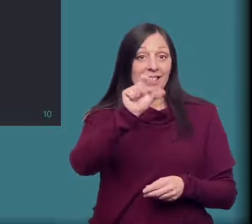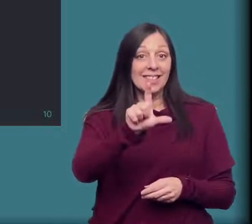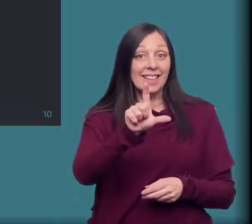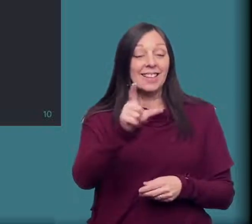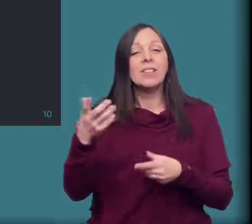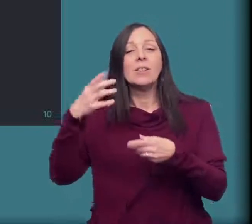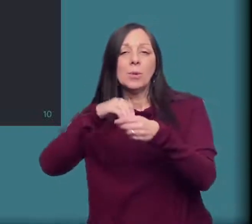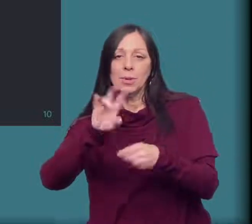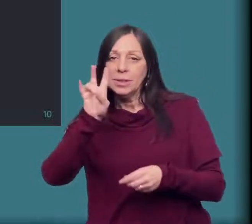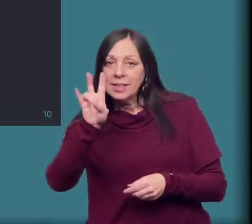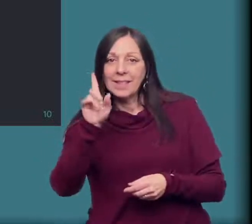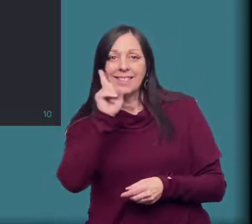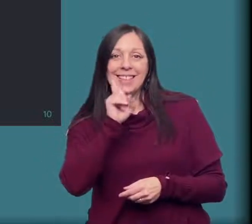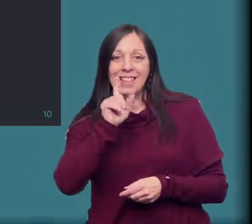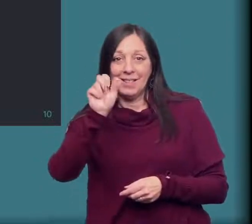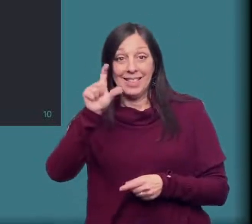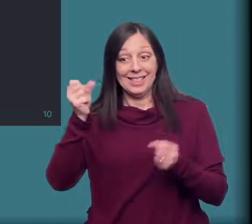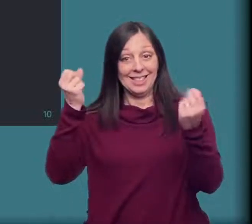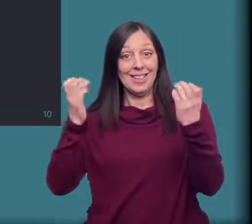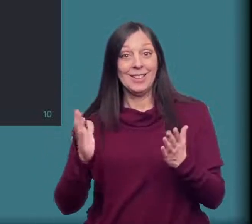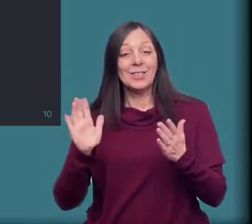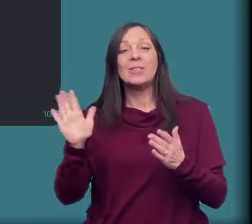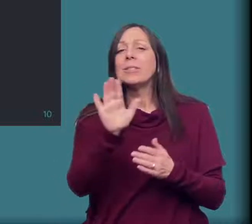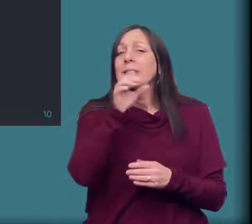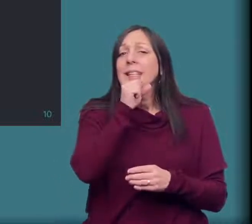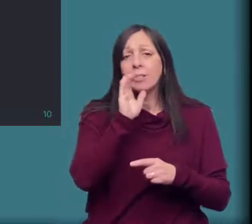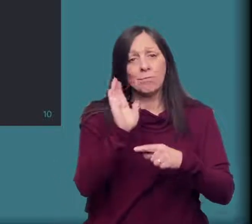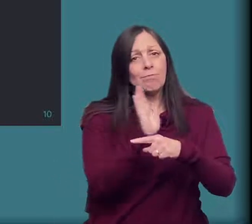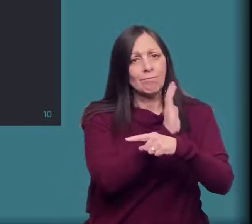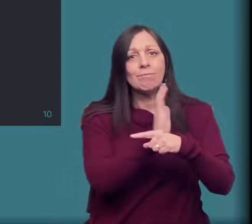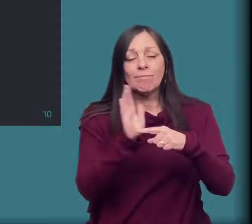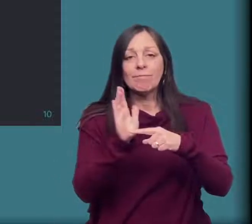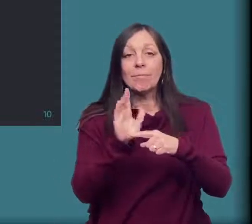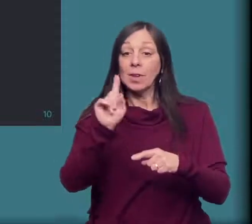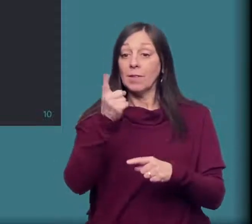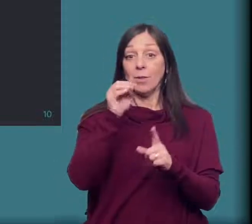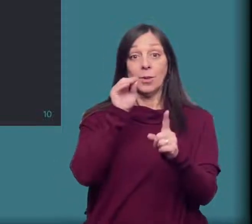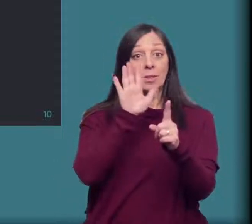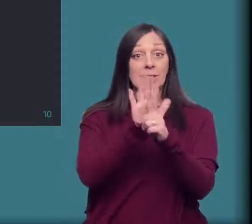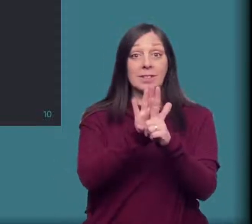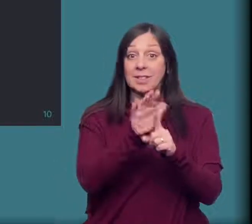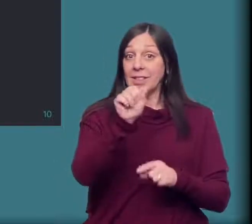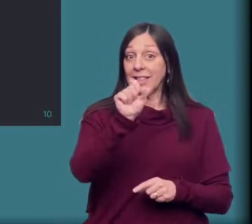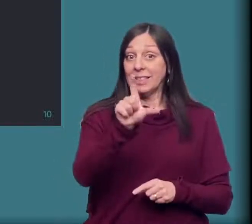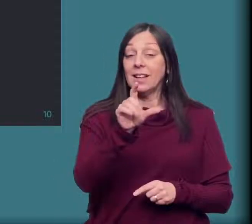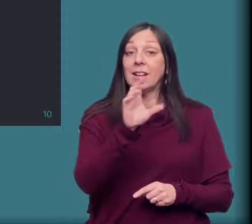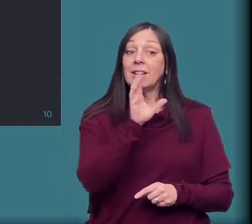language of Deaf users, the participants were asked to share their thinking by signing right after or before they had performed the task on a survey.